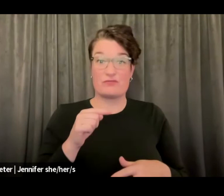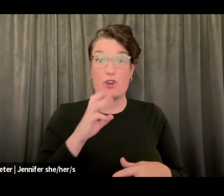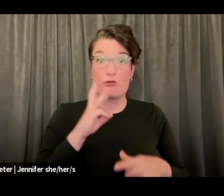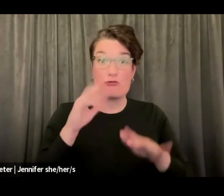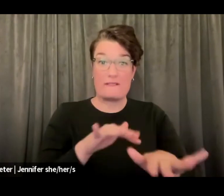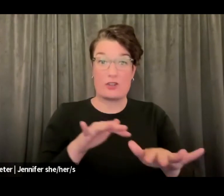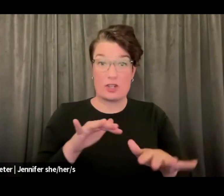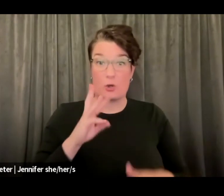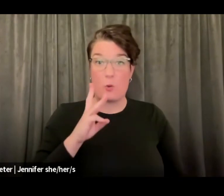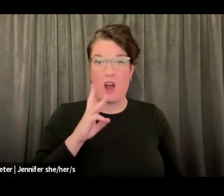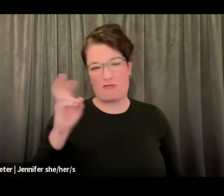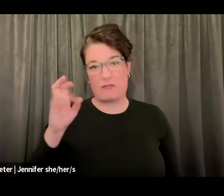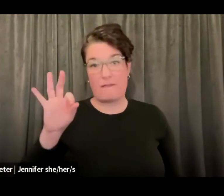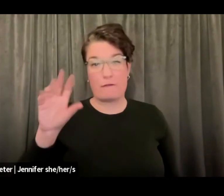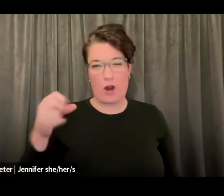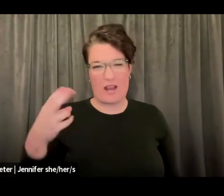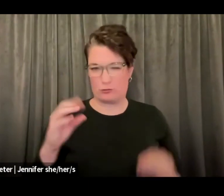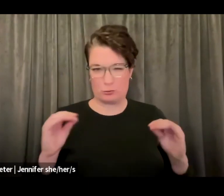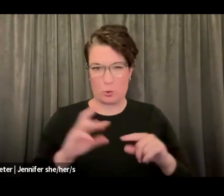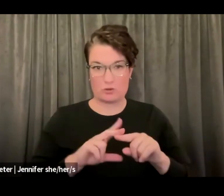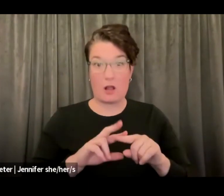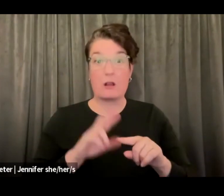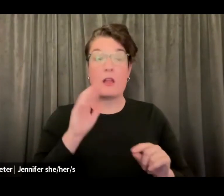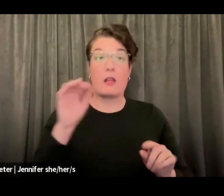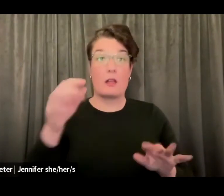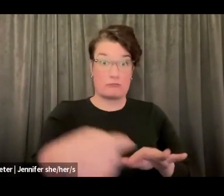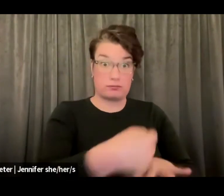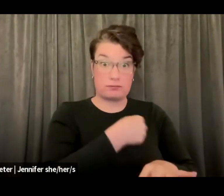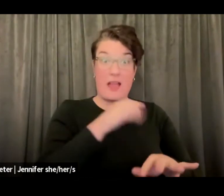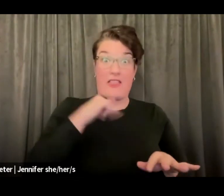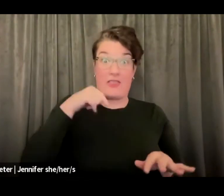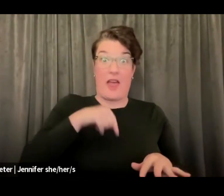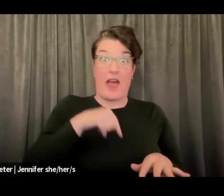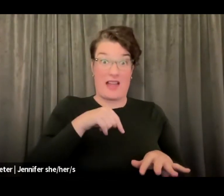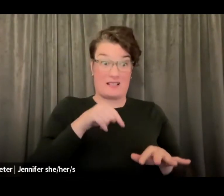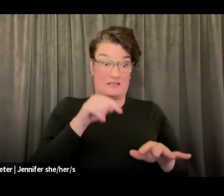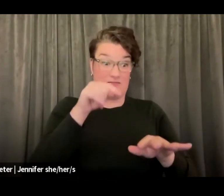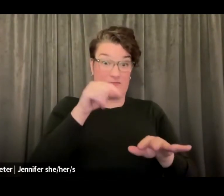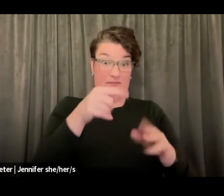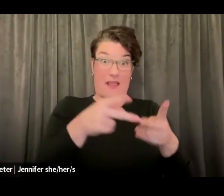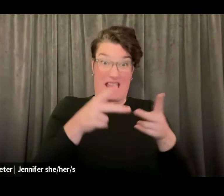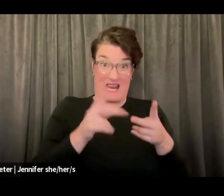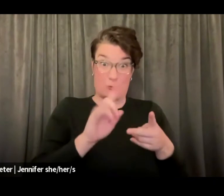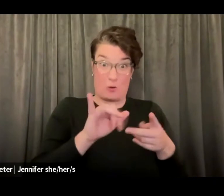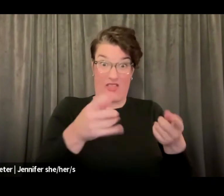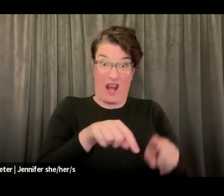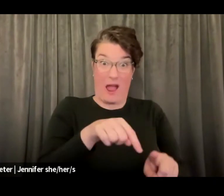And the thing is that this, this specific place here in Olympia where this happens